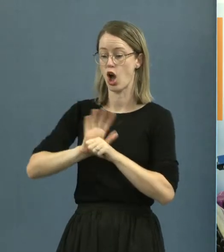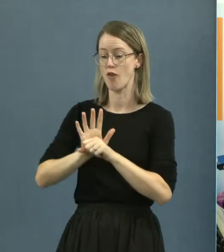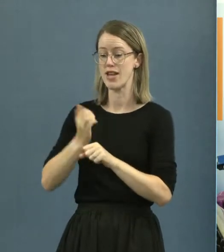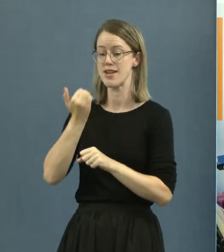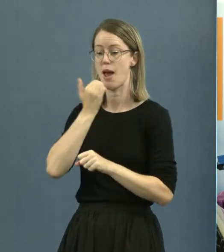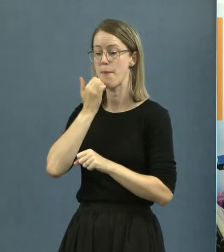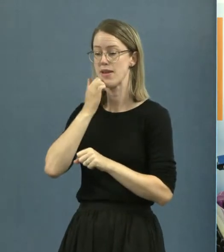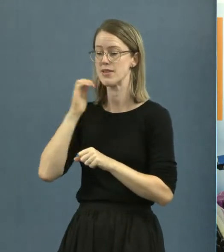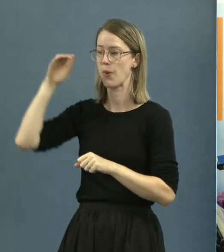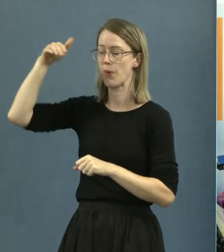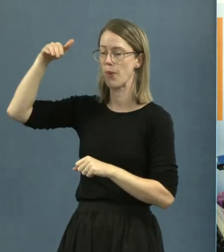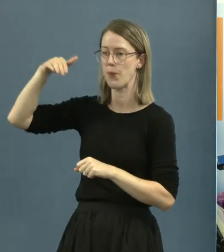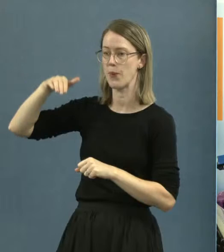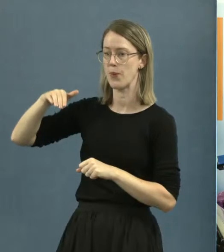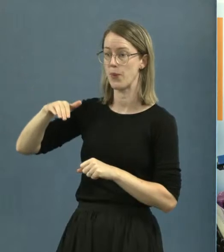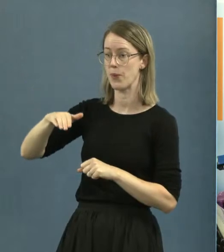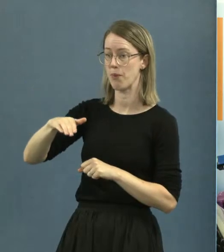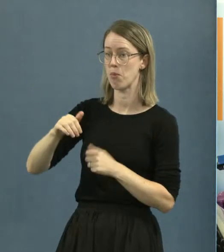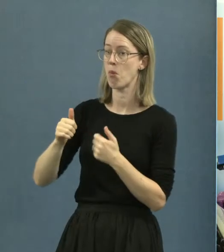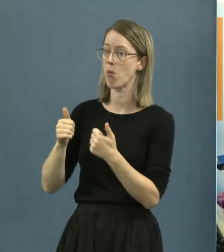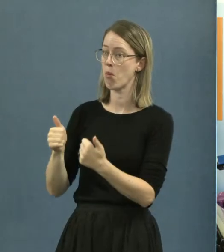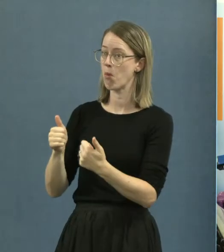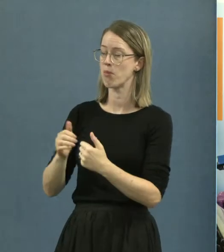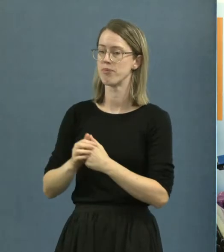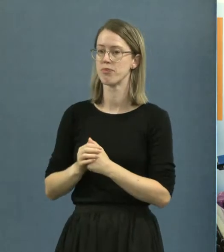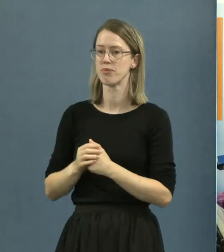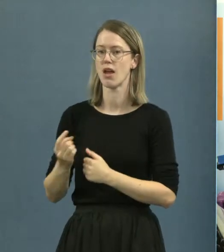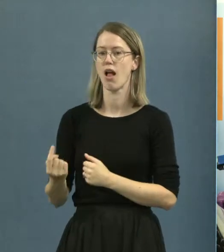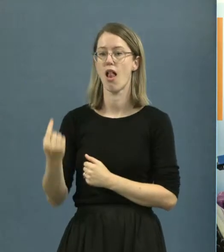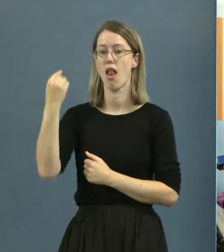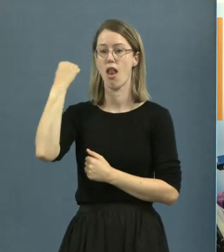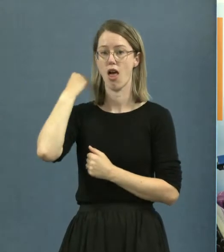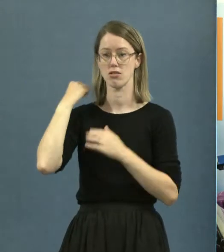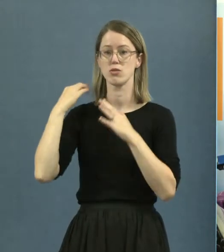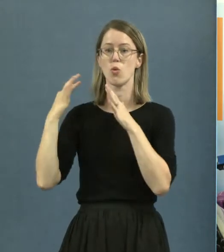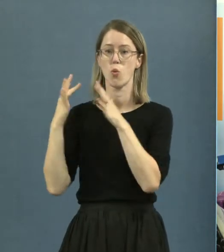drop in overall case numbers.